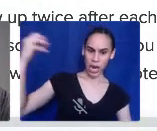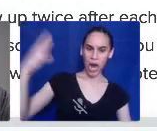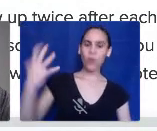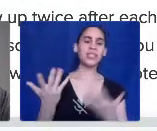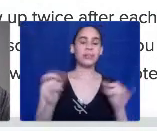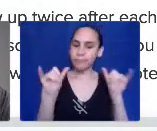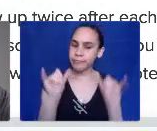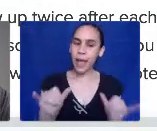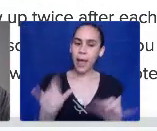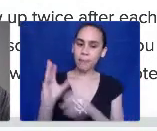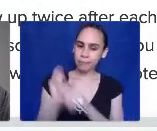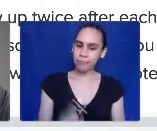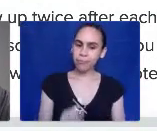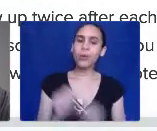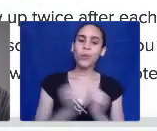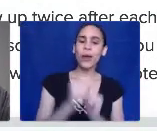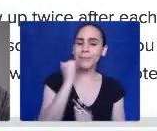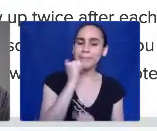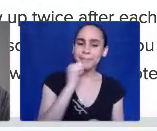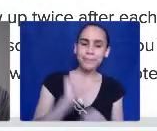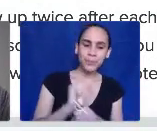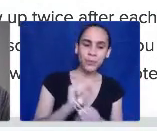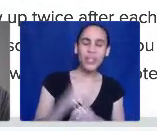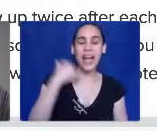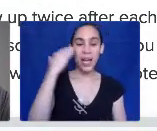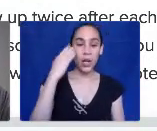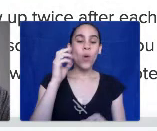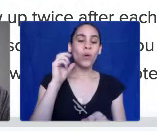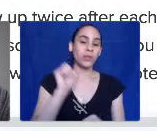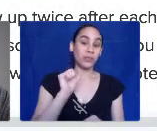normally do when you're doing normal work stuff i know the job search is easy to get lazy and like